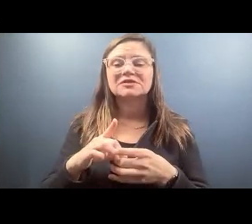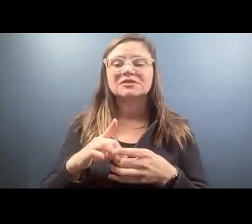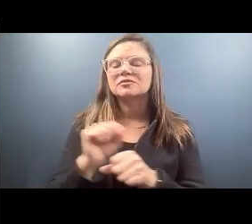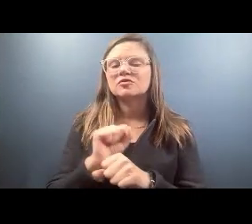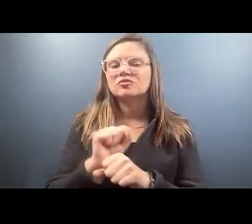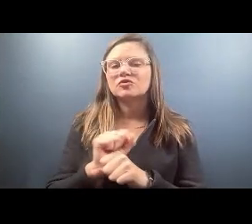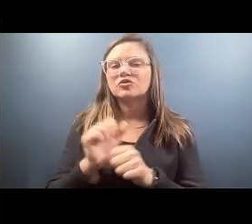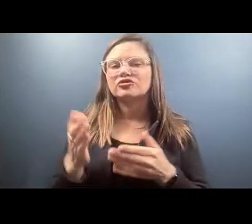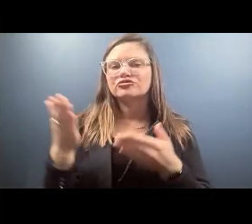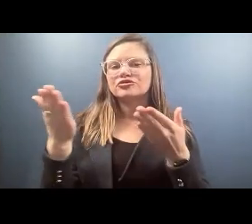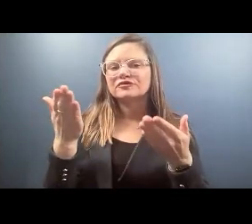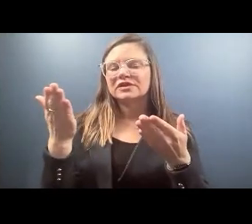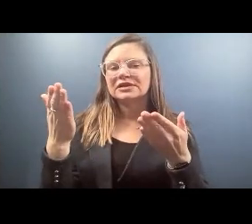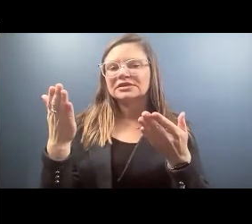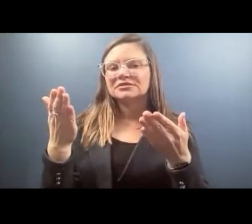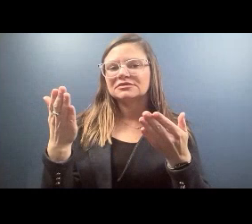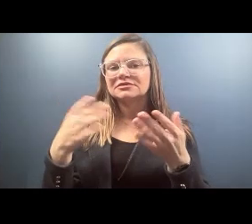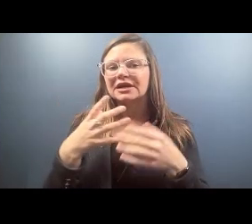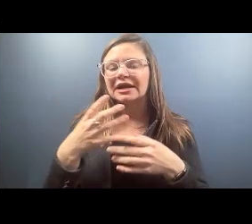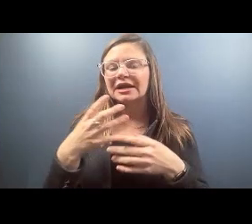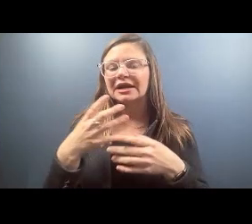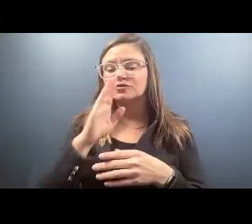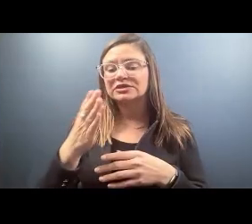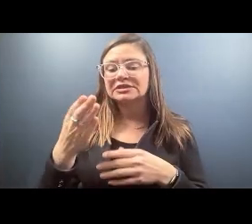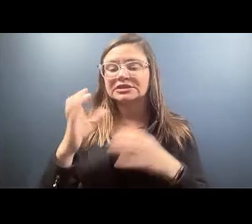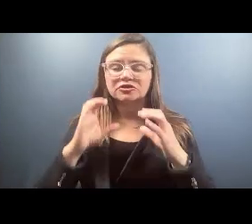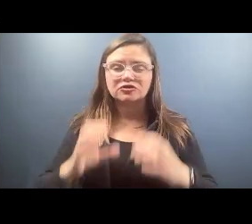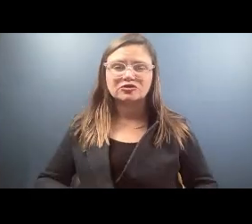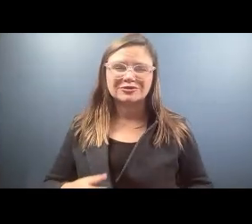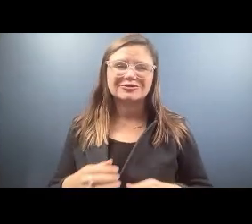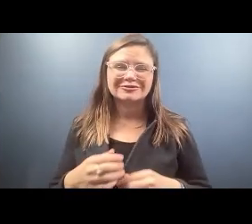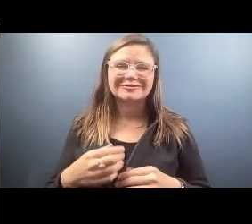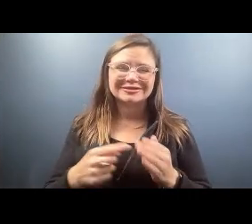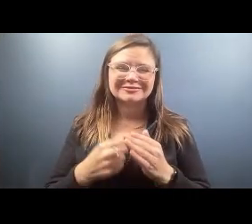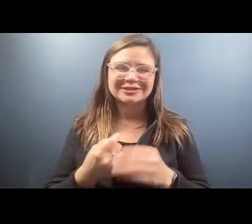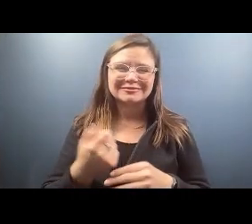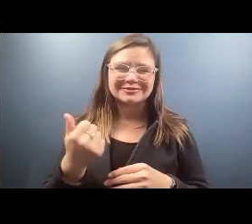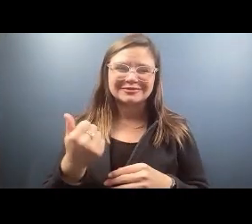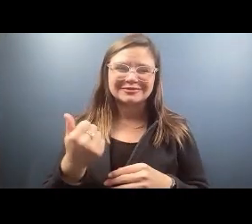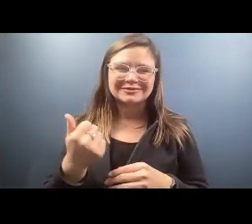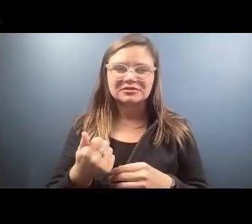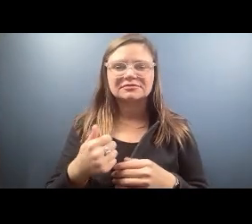and self-directed directing consumers are often excluded, but that does vary somewhat from state to state.